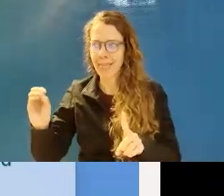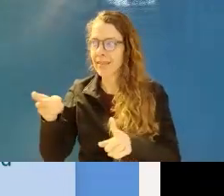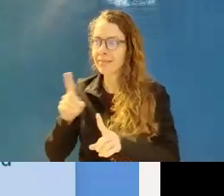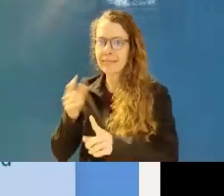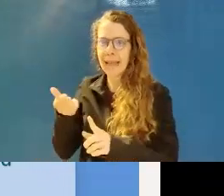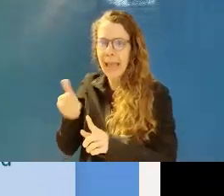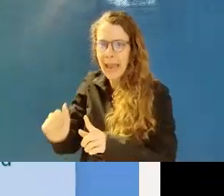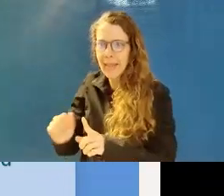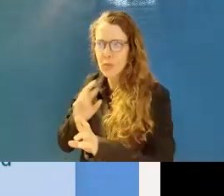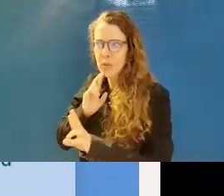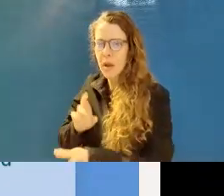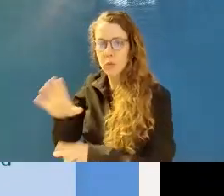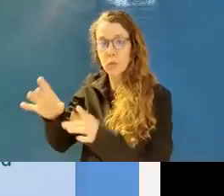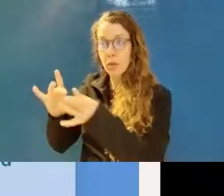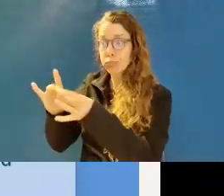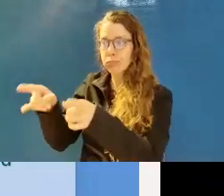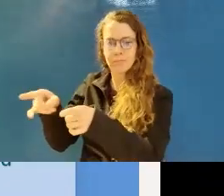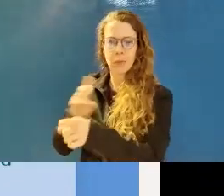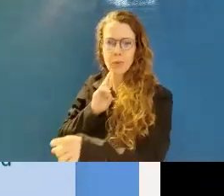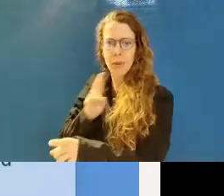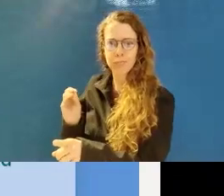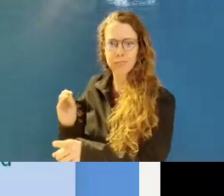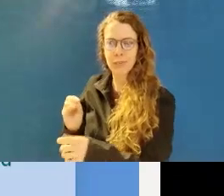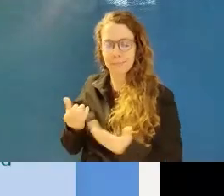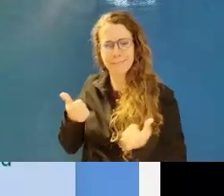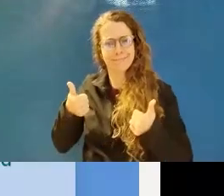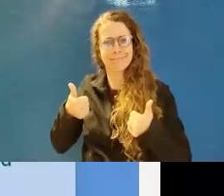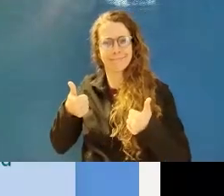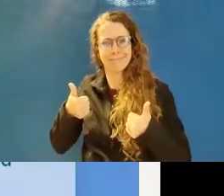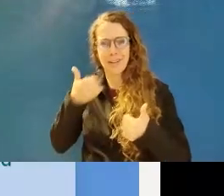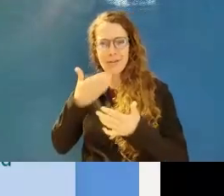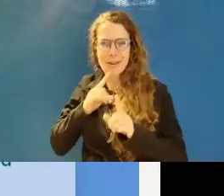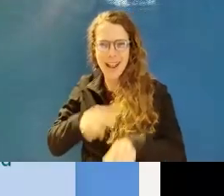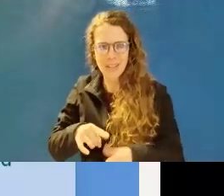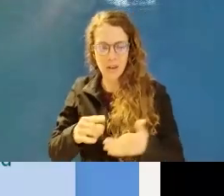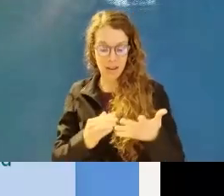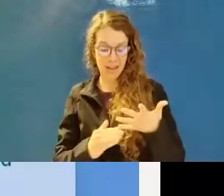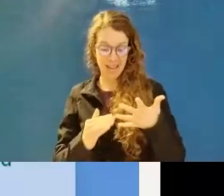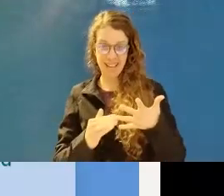to anything that the student is saying, as well as the second to the worst one. Nice work.